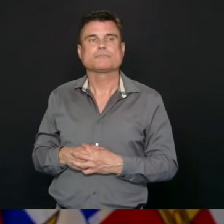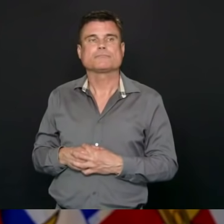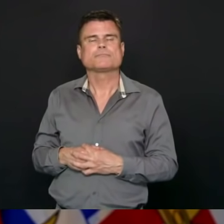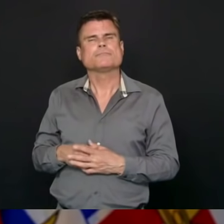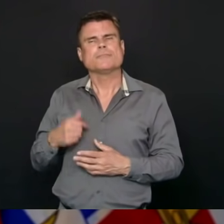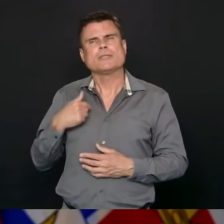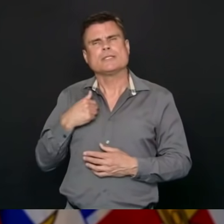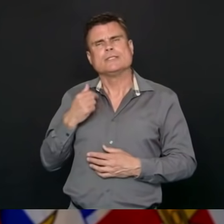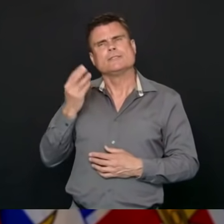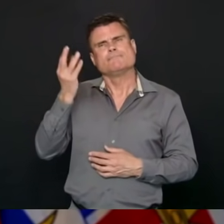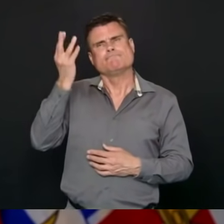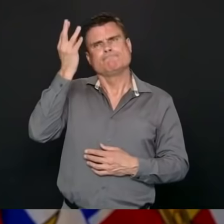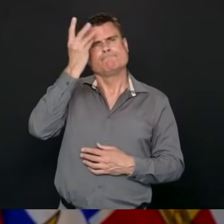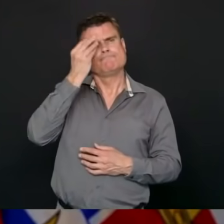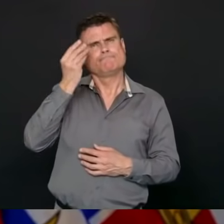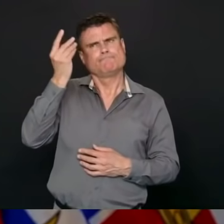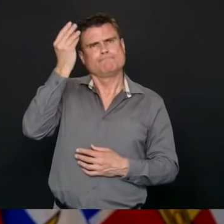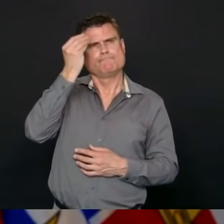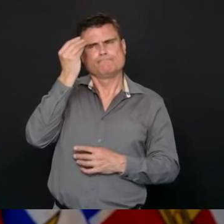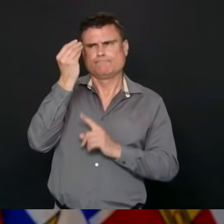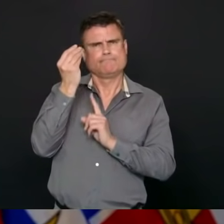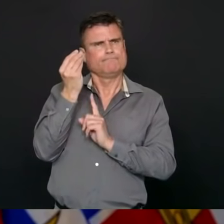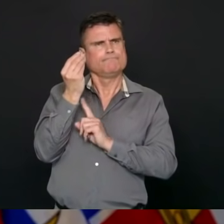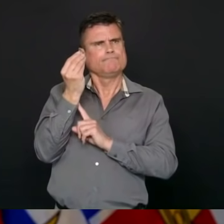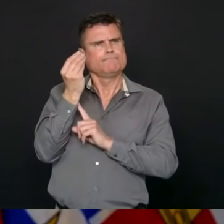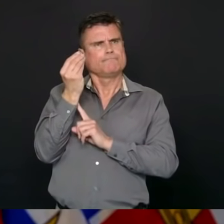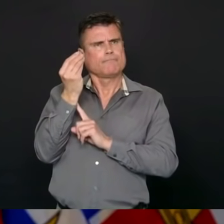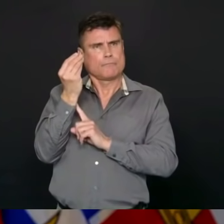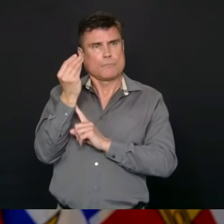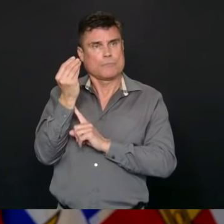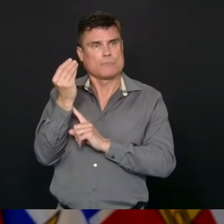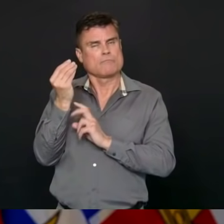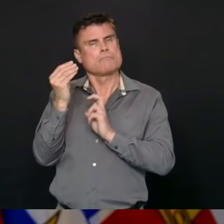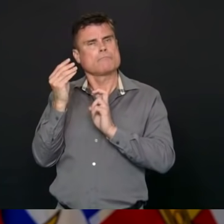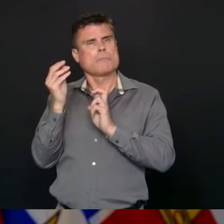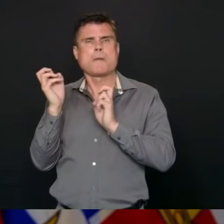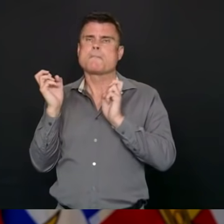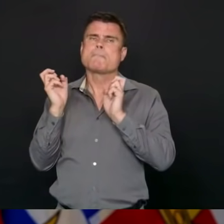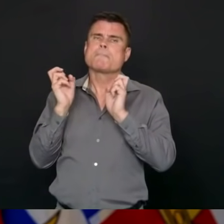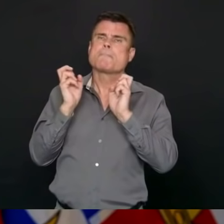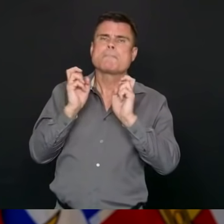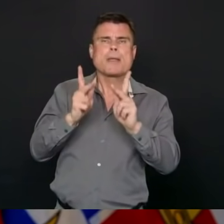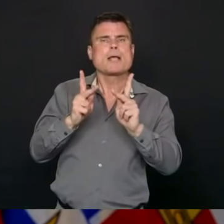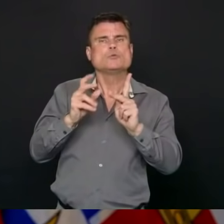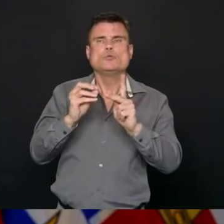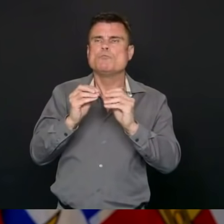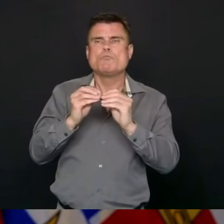When it comes to resuming personal social interactions I hear from people who are confused and